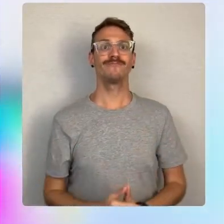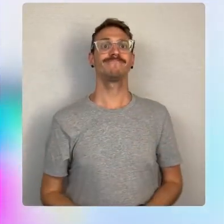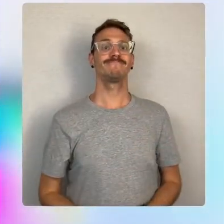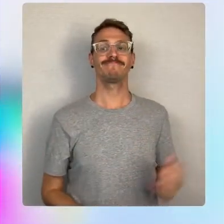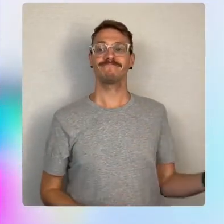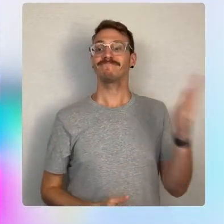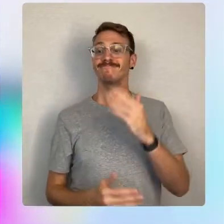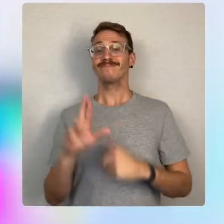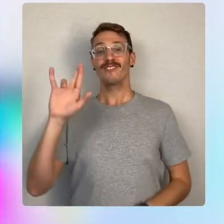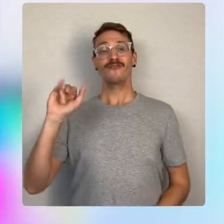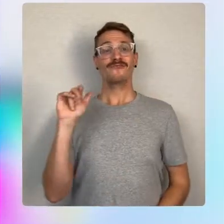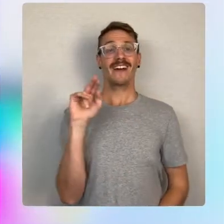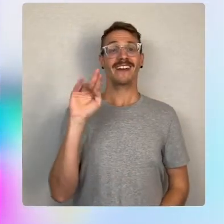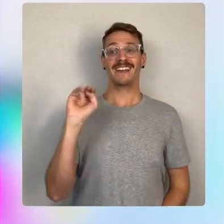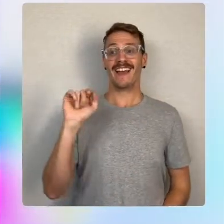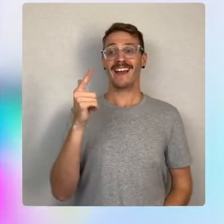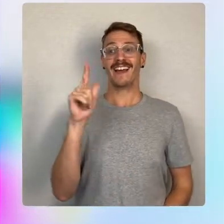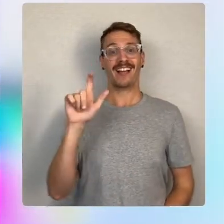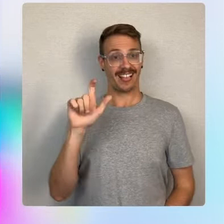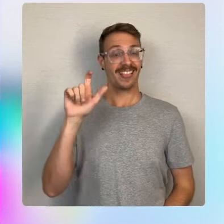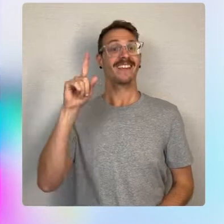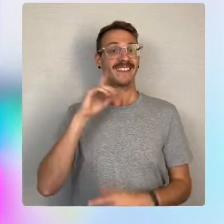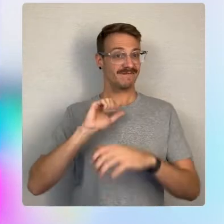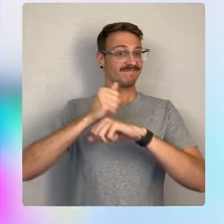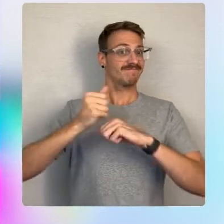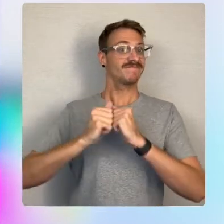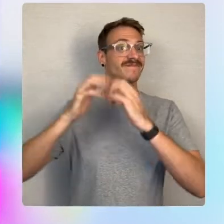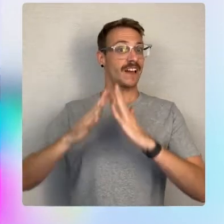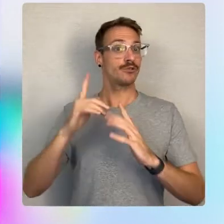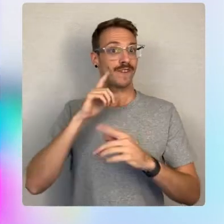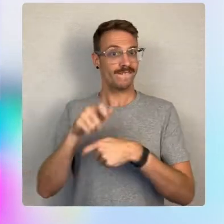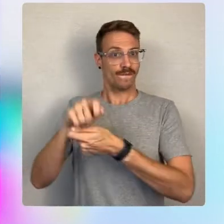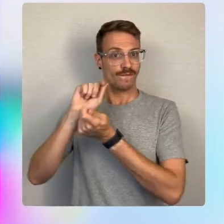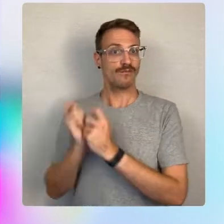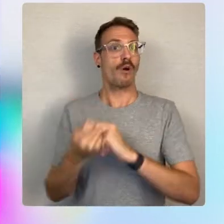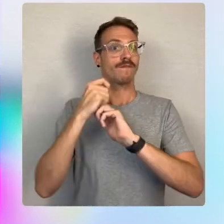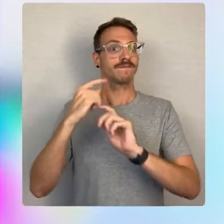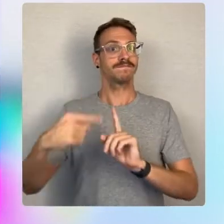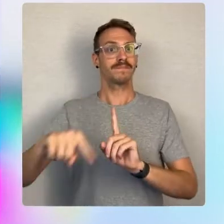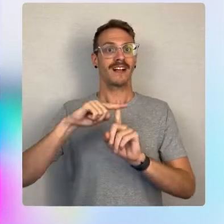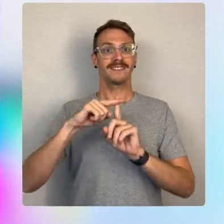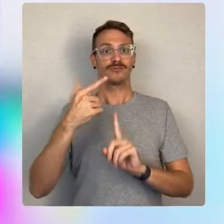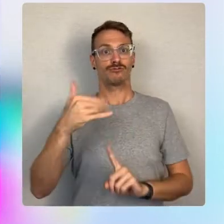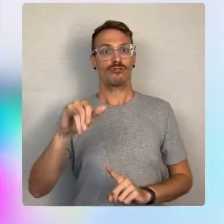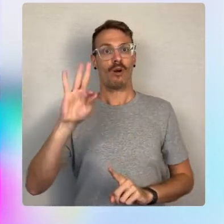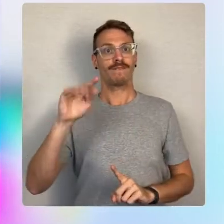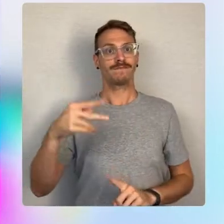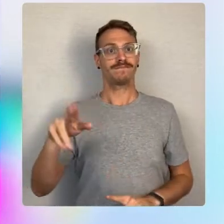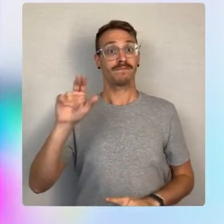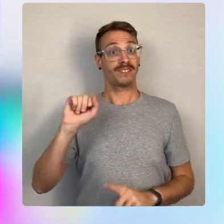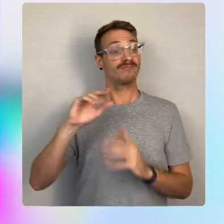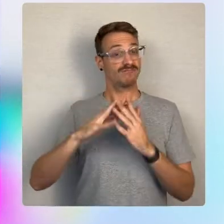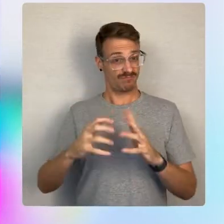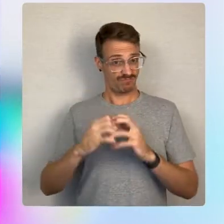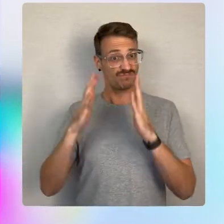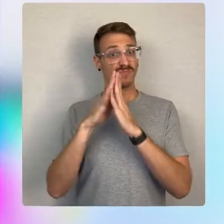Then we have Ryan Engle, he's the founder and CEO of "GOLF+". He started this company in October, 2017,